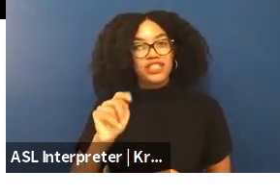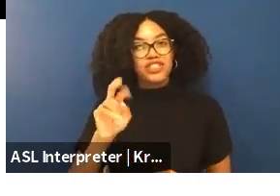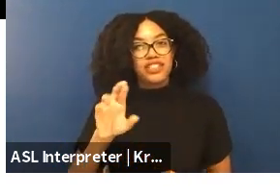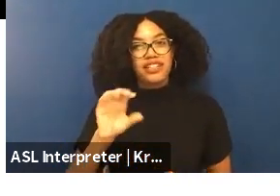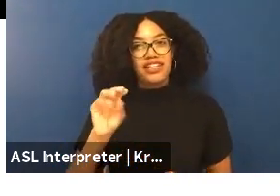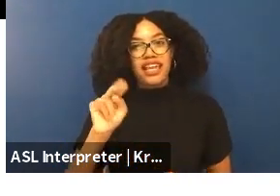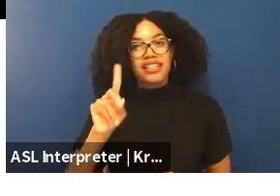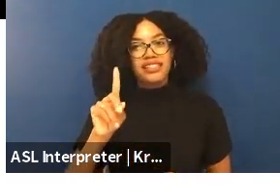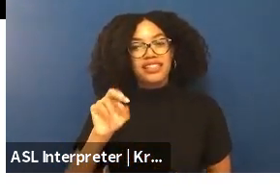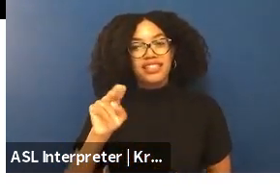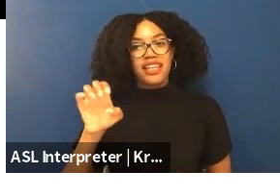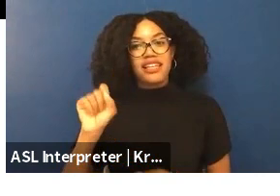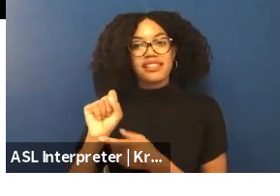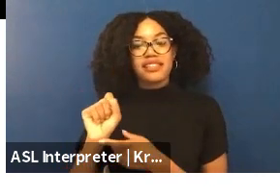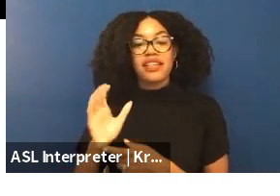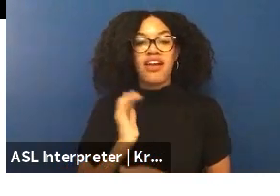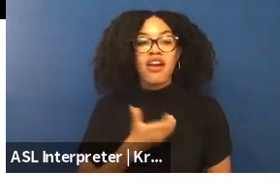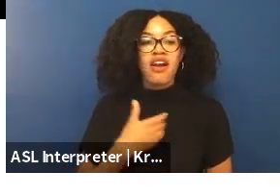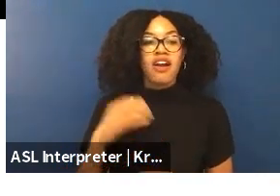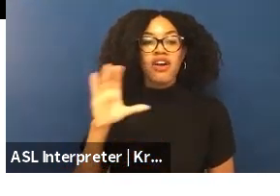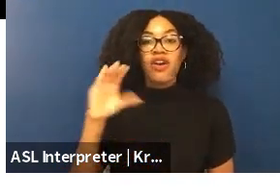and the two of us are going to serve as moderators for today's session.